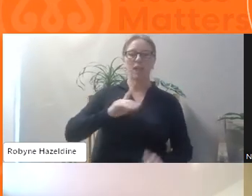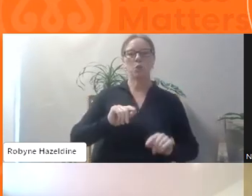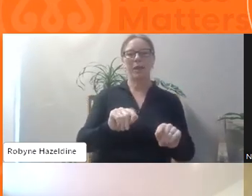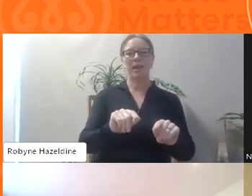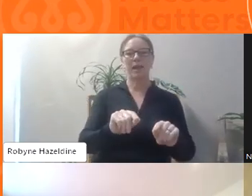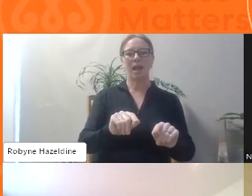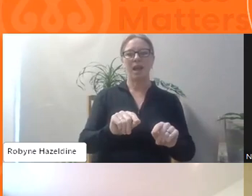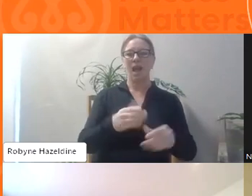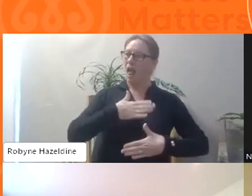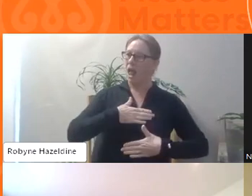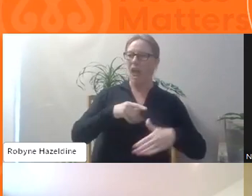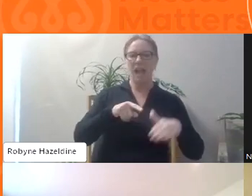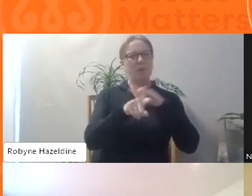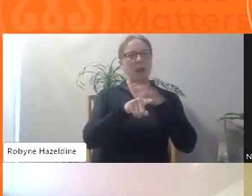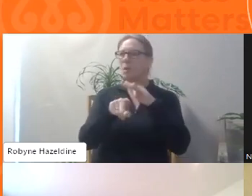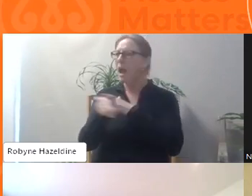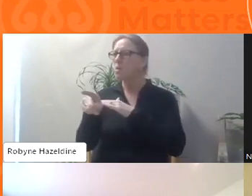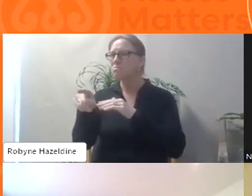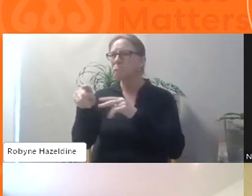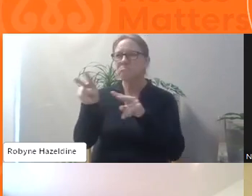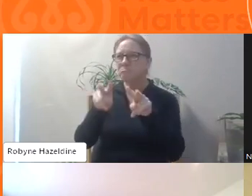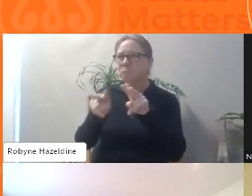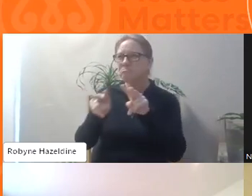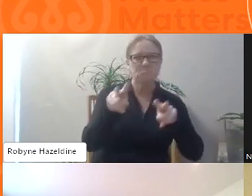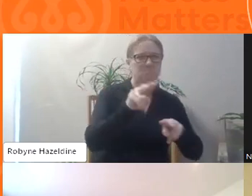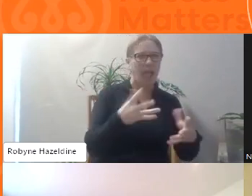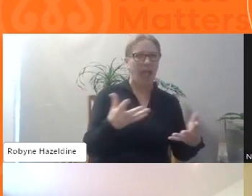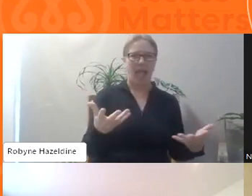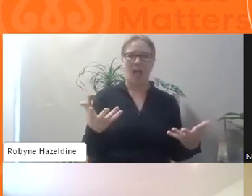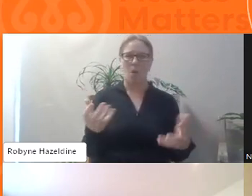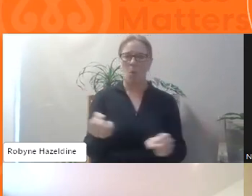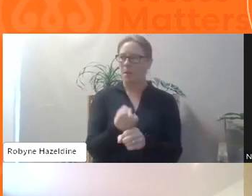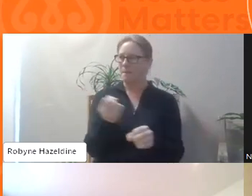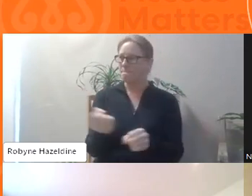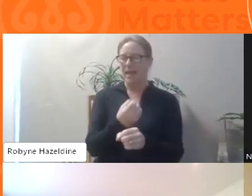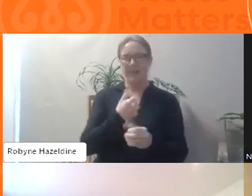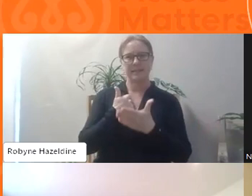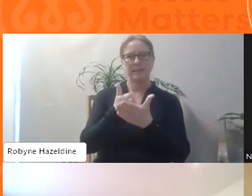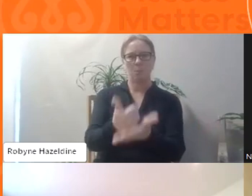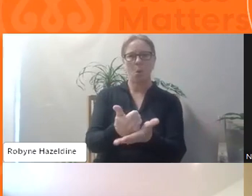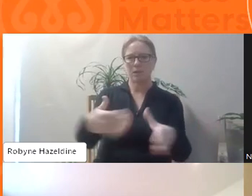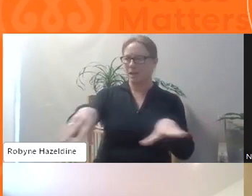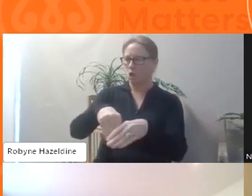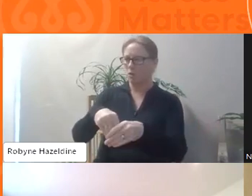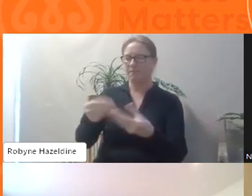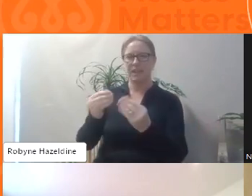out there and seeing how we can support inclusive education. And